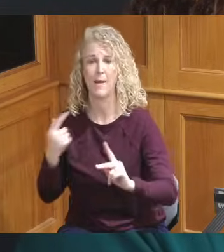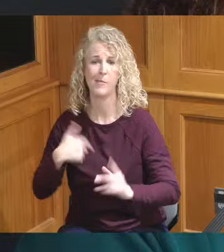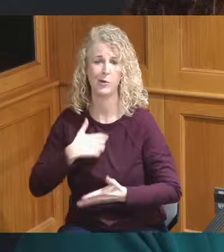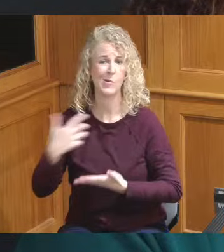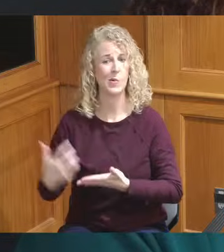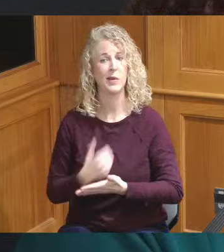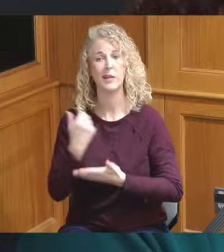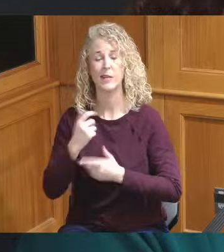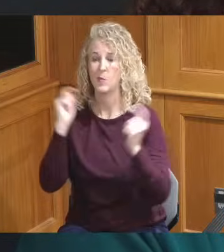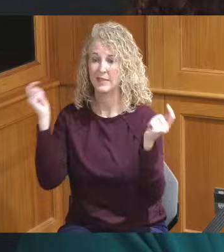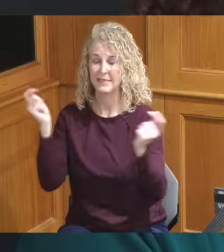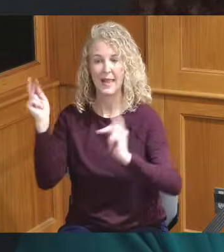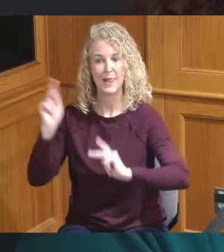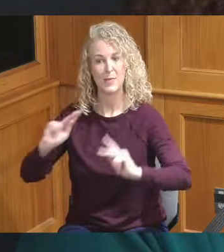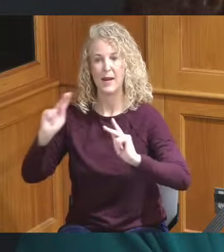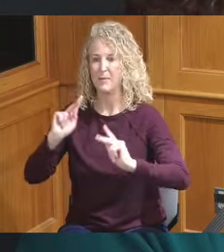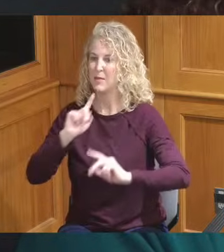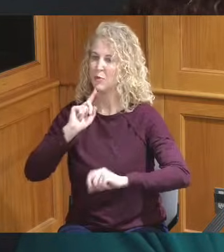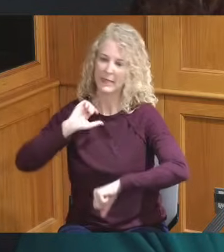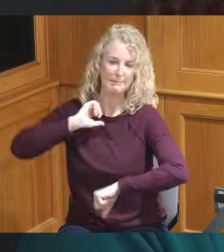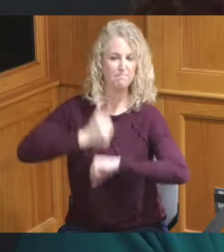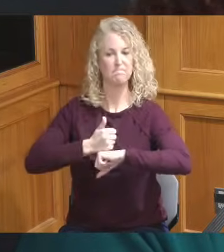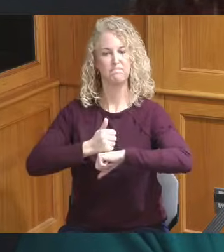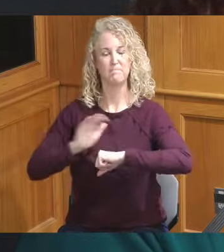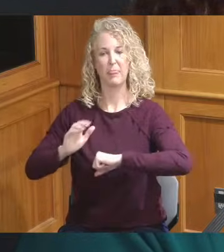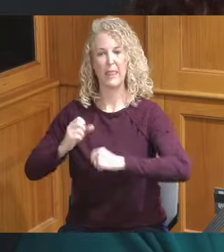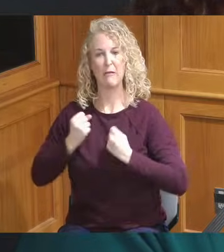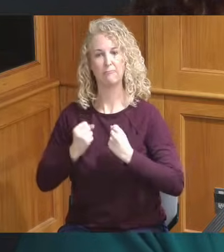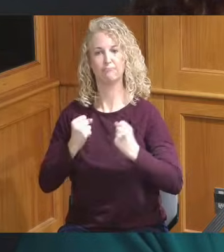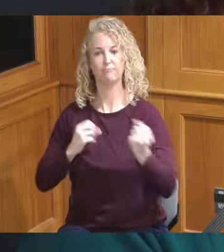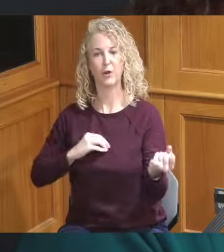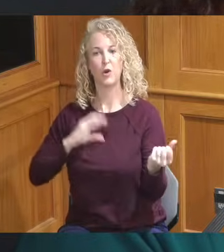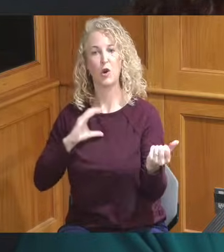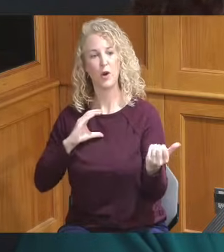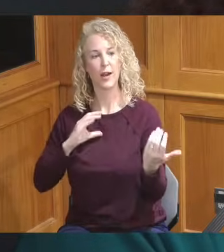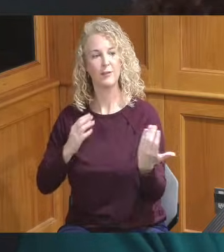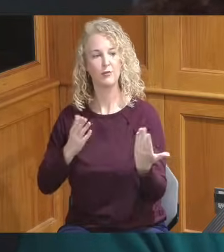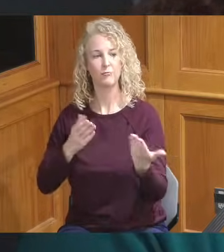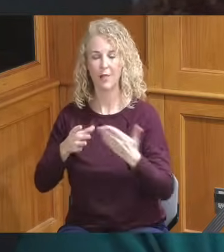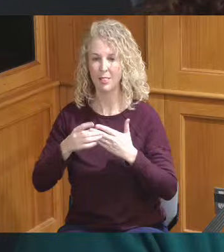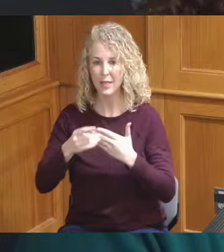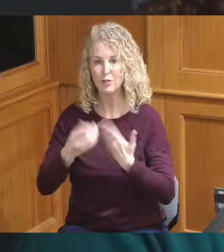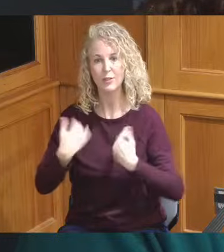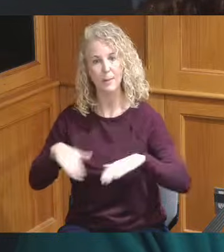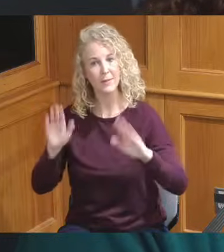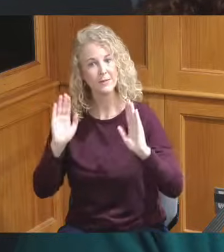trailblazers who whose courage, leadership, and sacrifice strengthen families, communities,